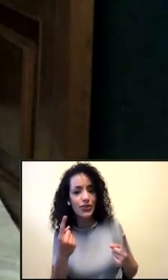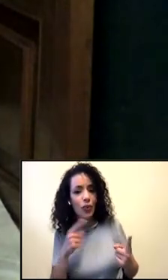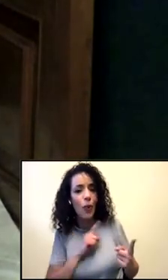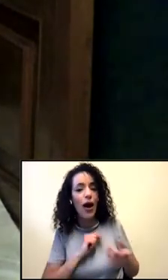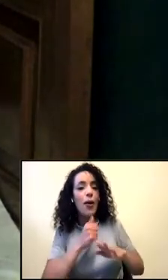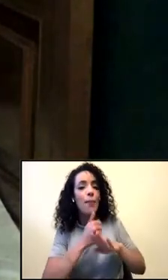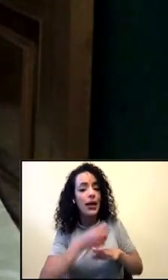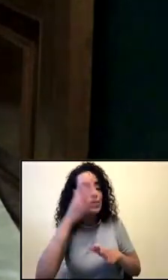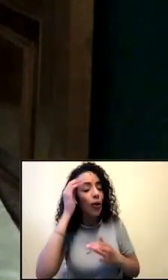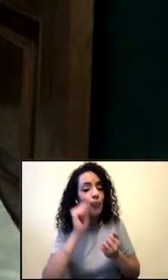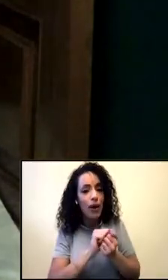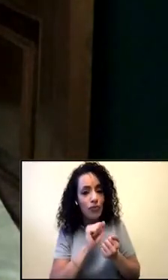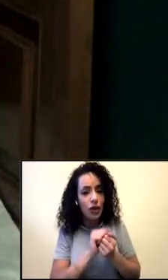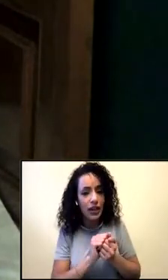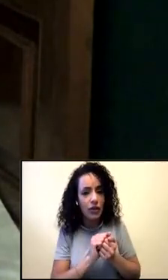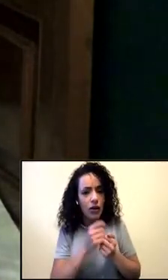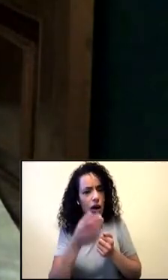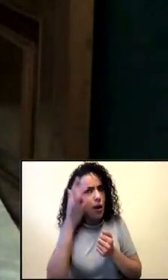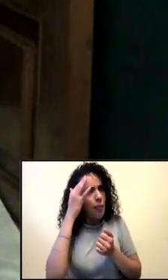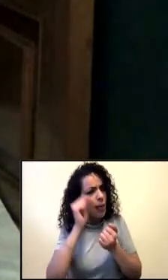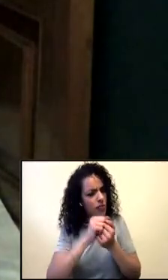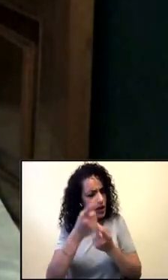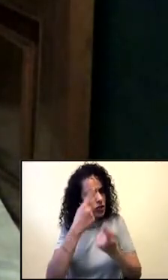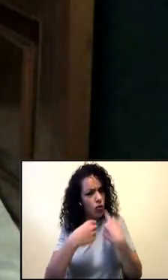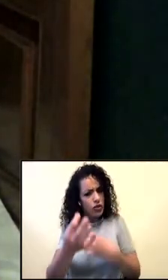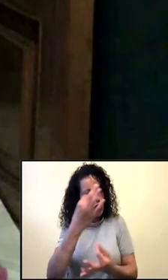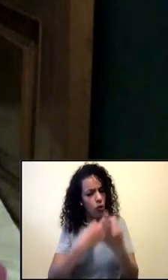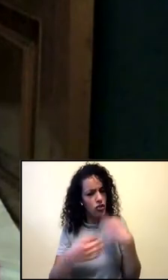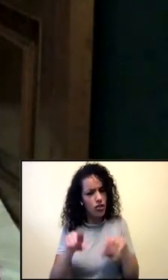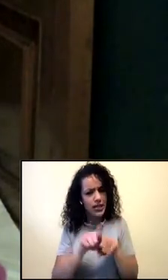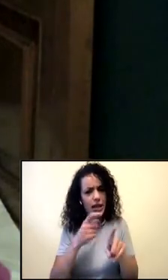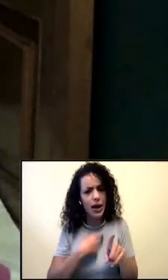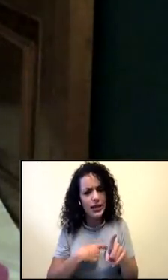memory is constantly being questioned as is your identity, as is your religion, as is your caste,